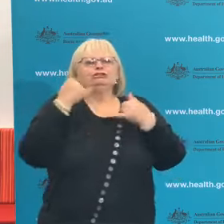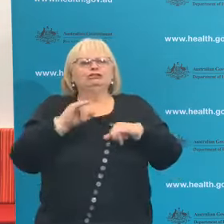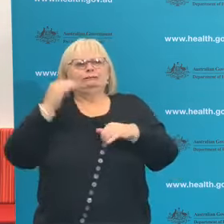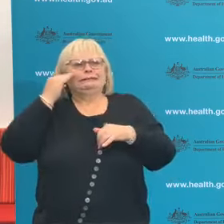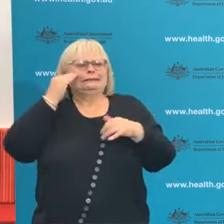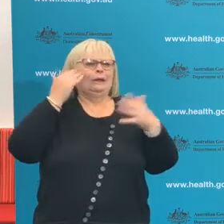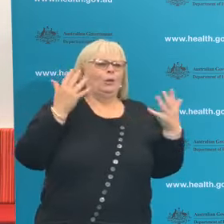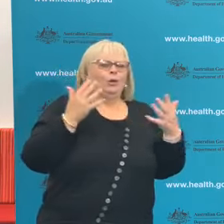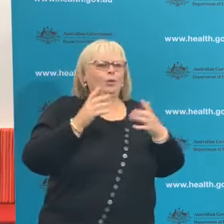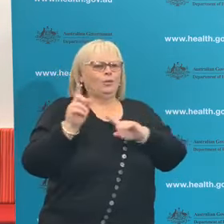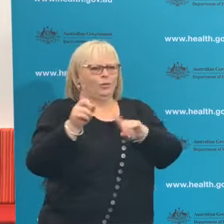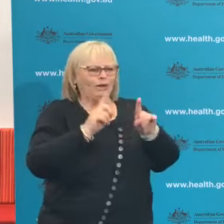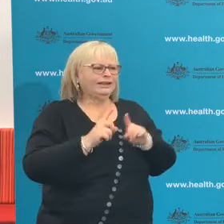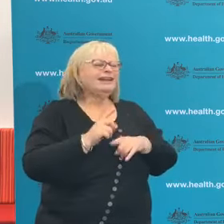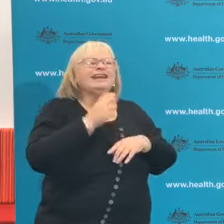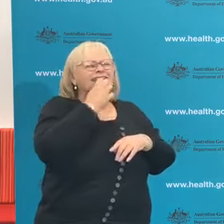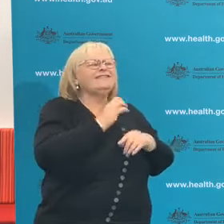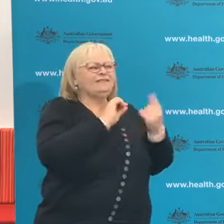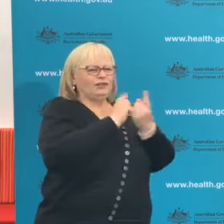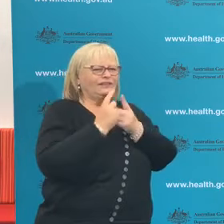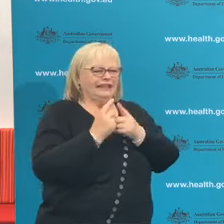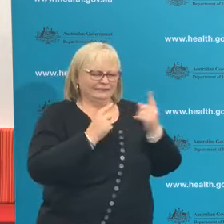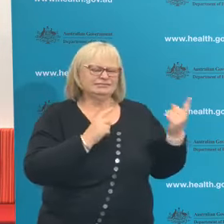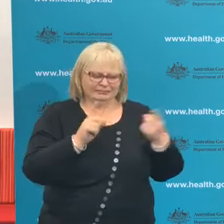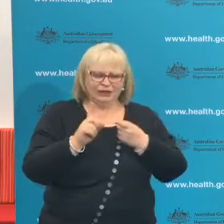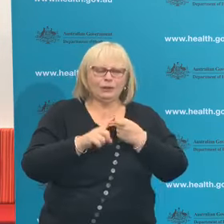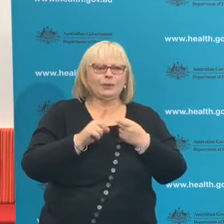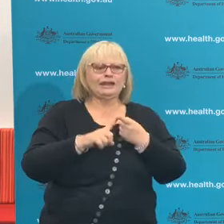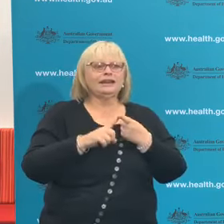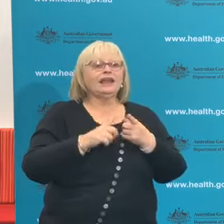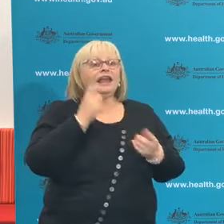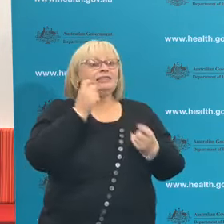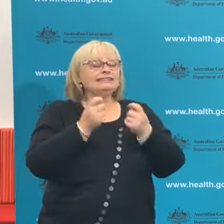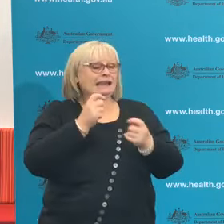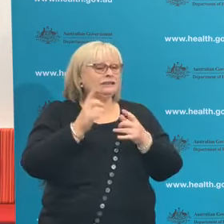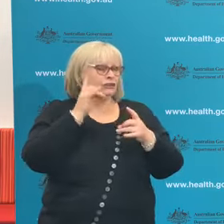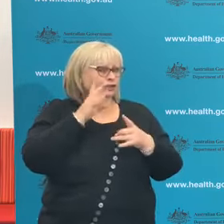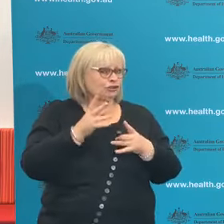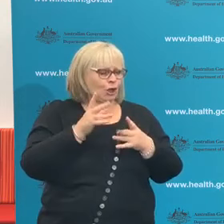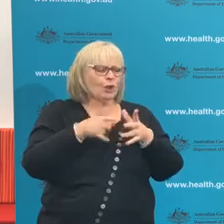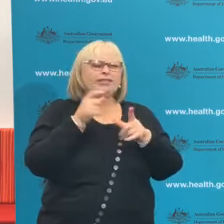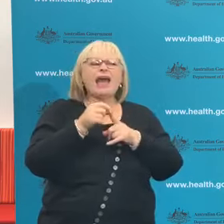There's a few things in there, so the first thing is our testing indicates that the app if